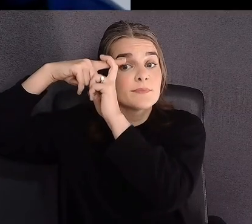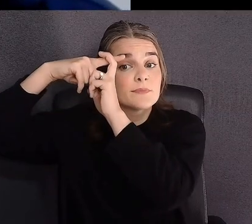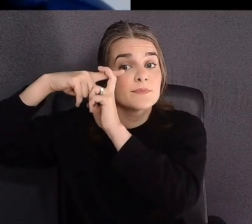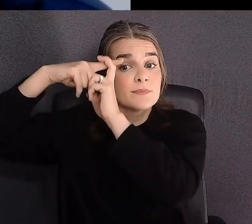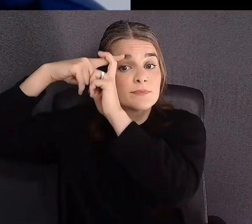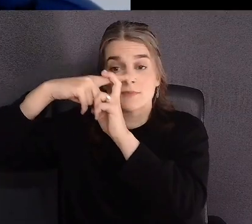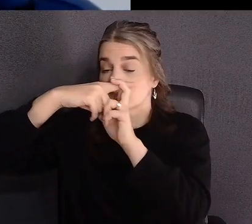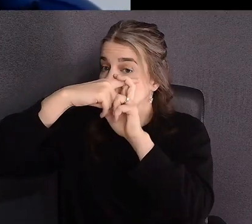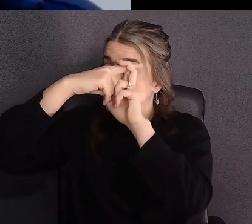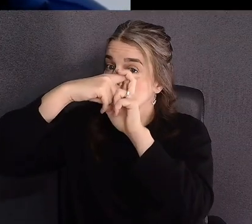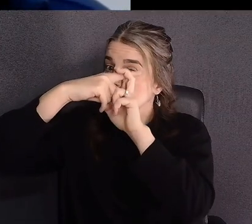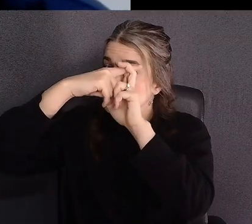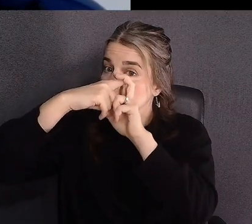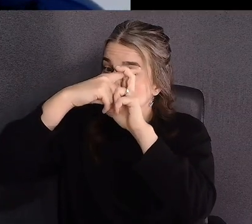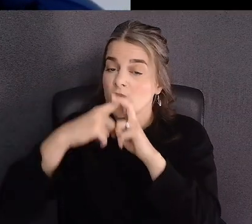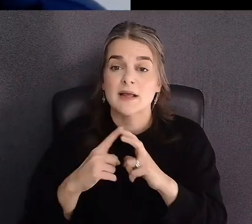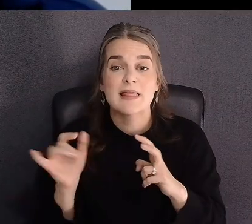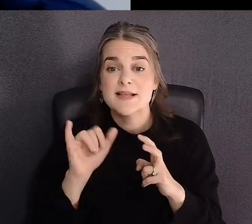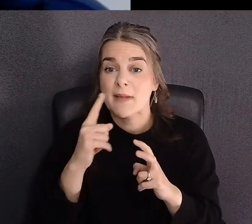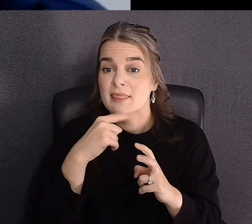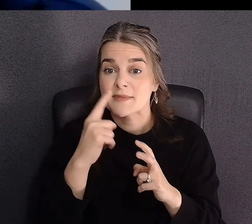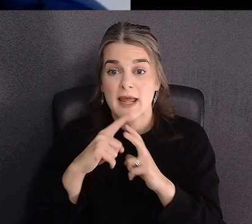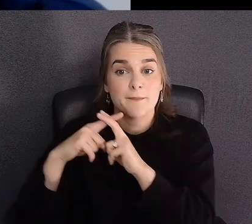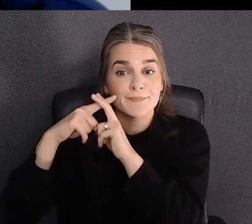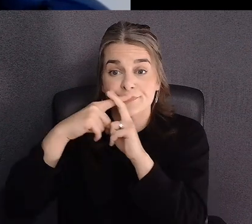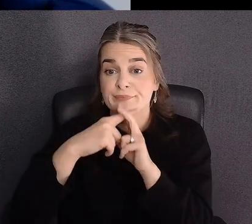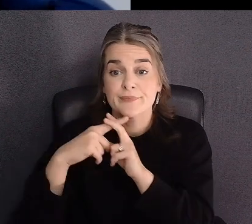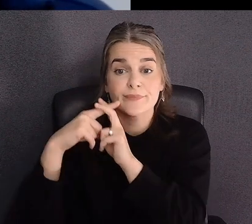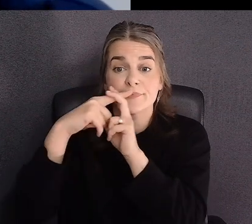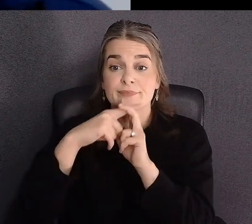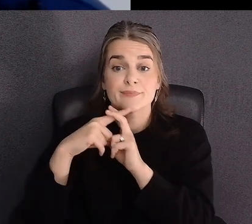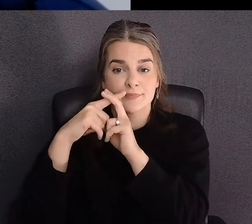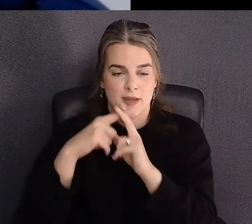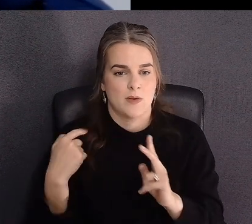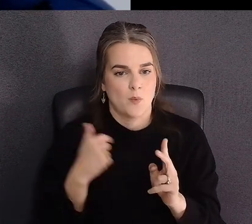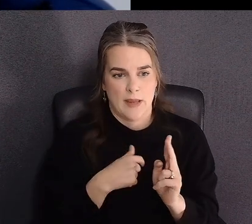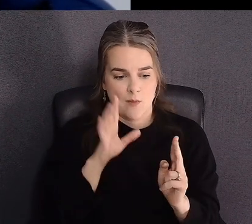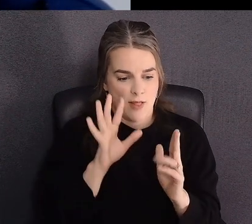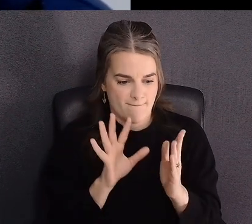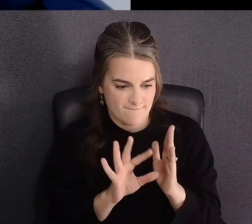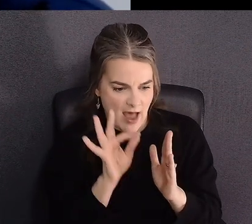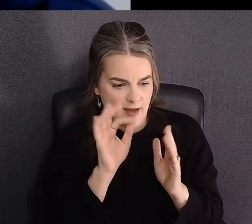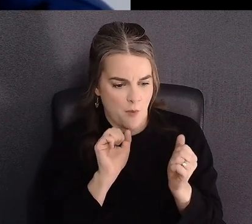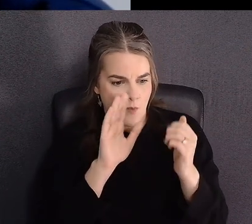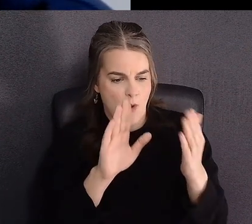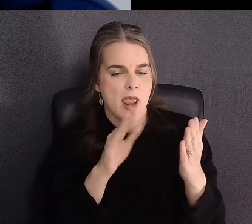We'll find a way and make it work for them. And not everything works the same for everybody. Even if you're the same diagnosis, the same level,